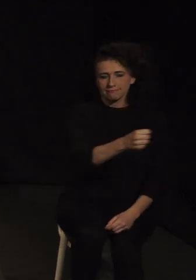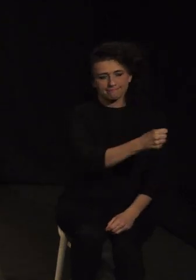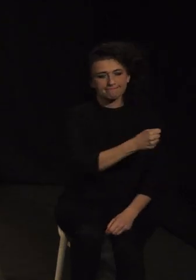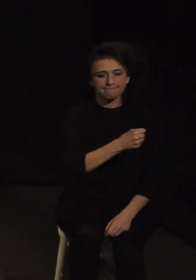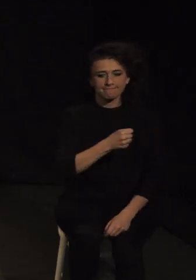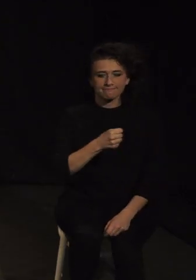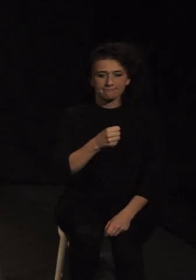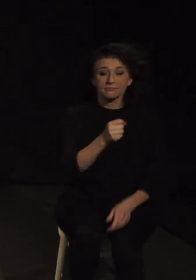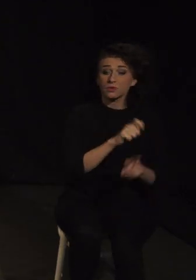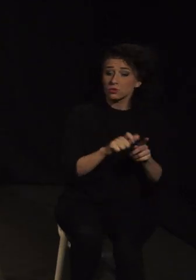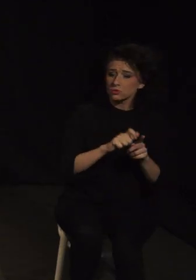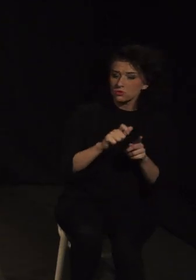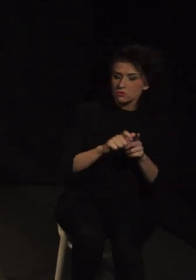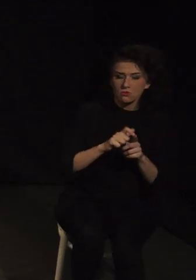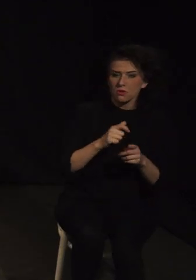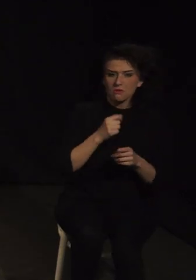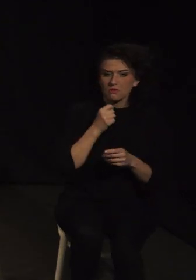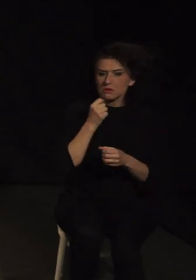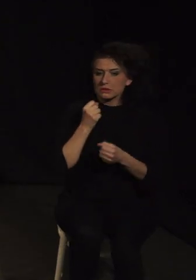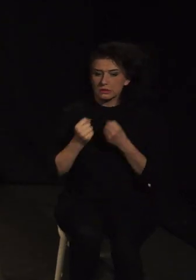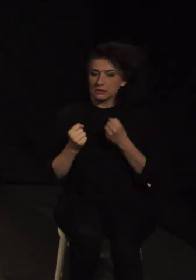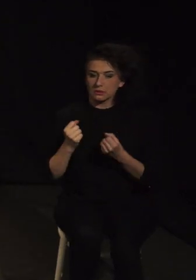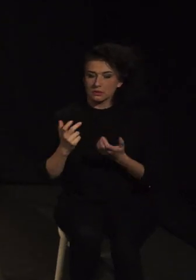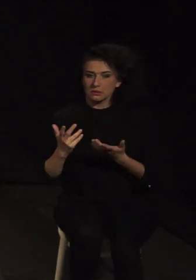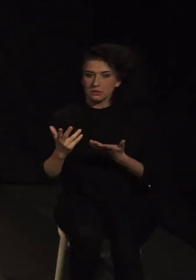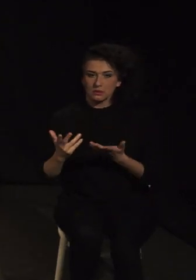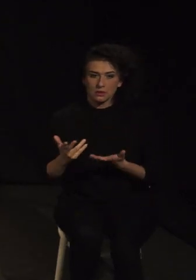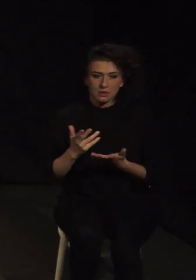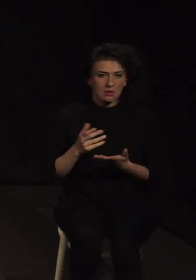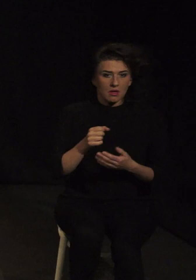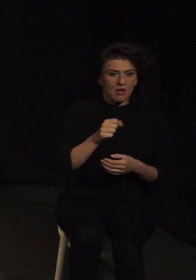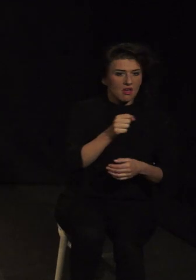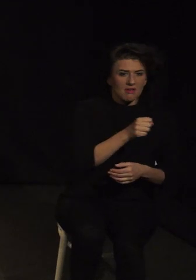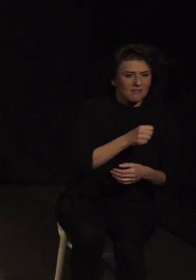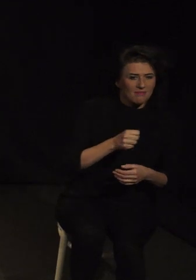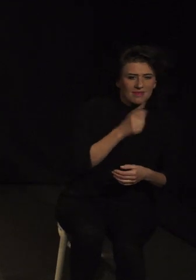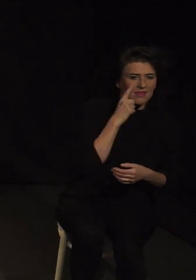How hard to tell its curious taste,